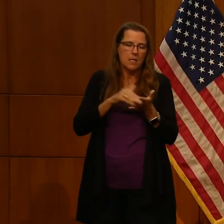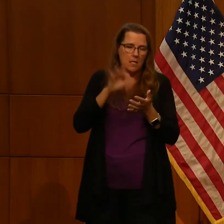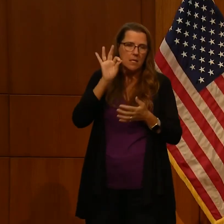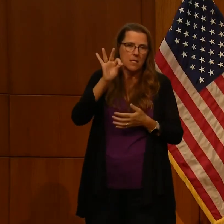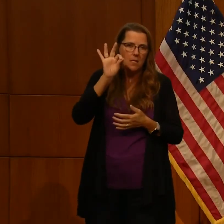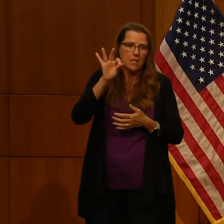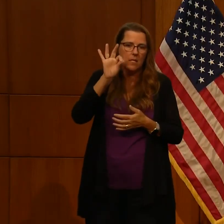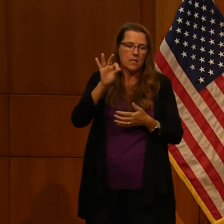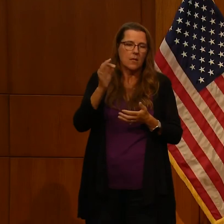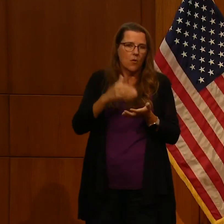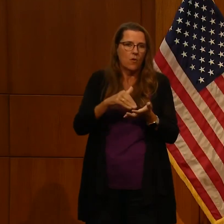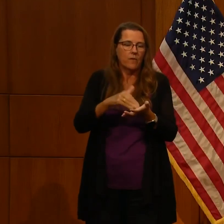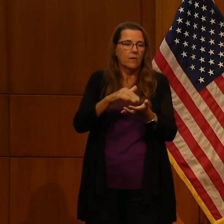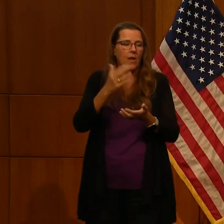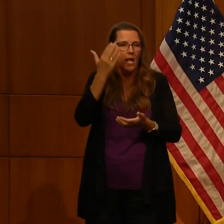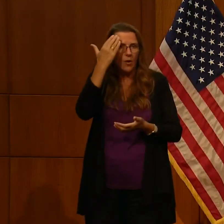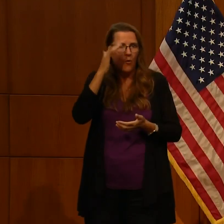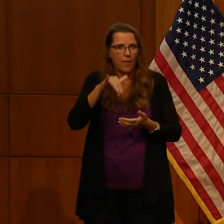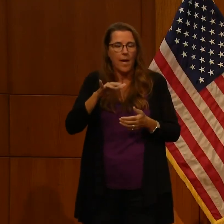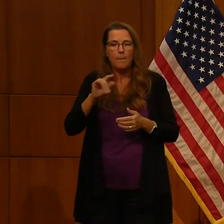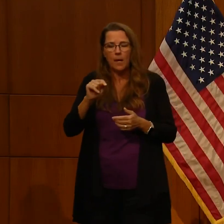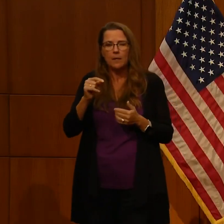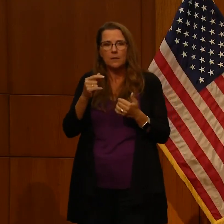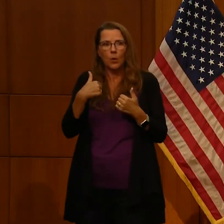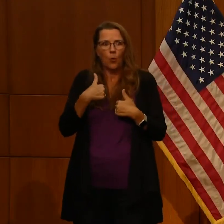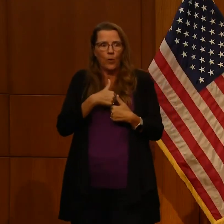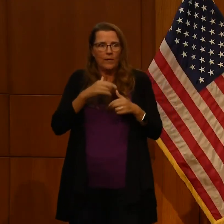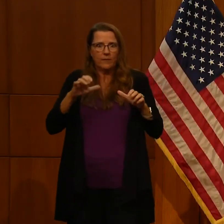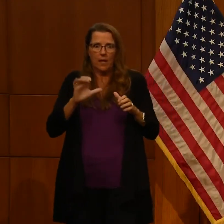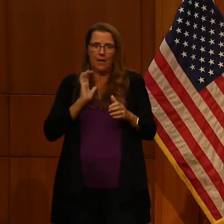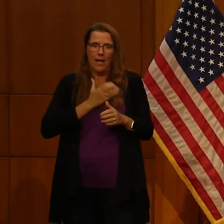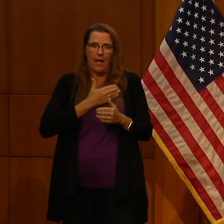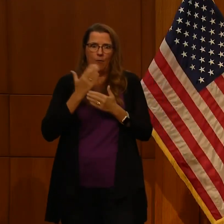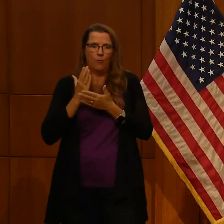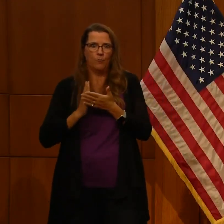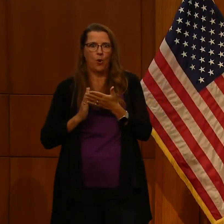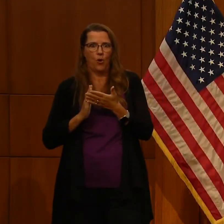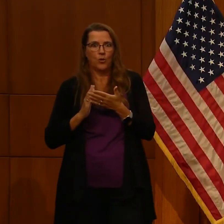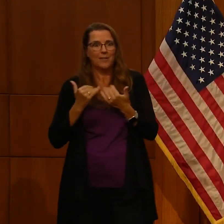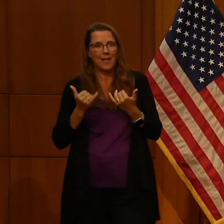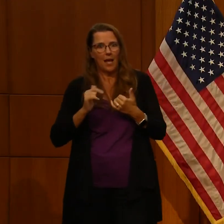I KNOW I SOUND LIKE A BROKEN RECORD. BUT WE'RE DOING